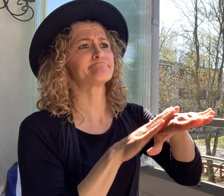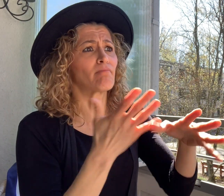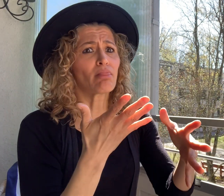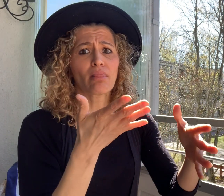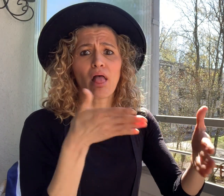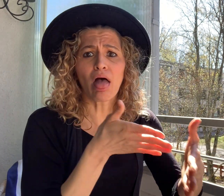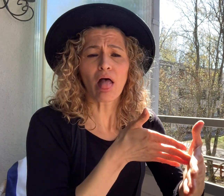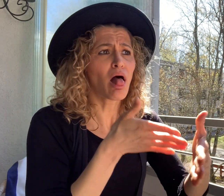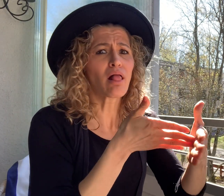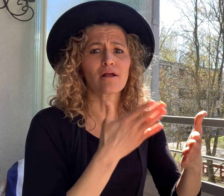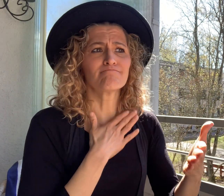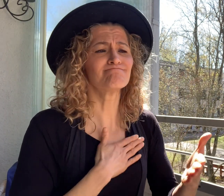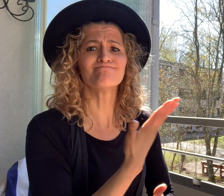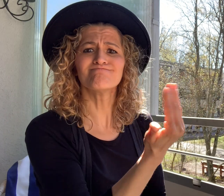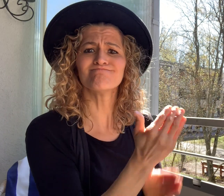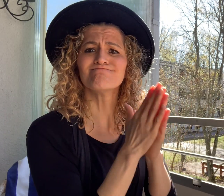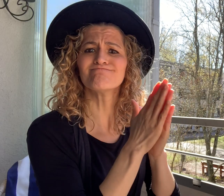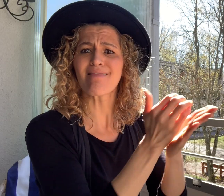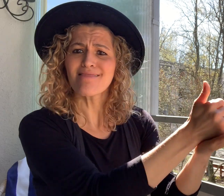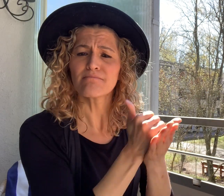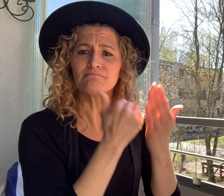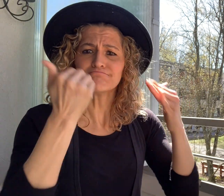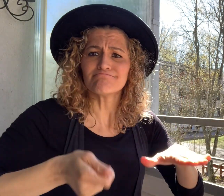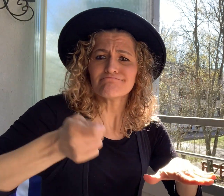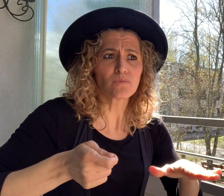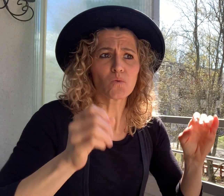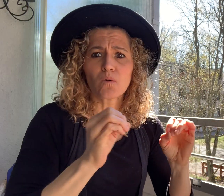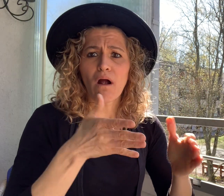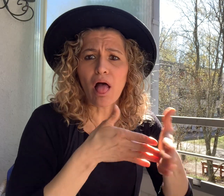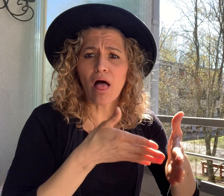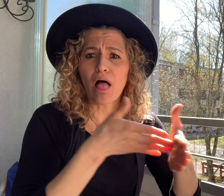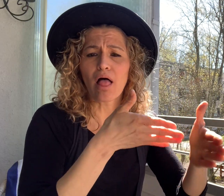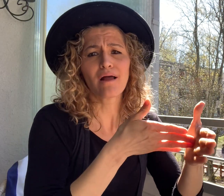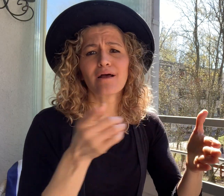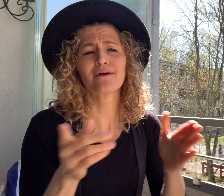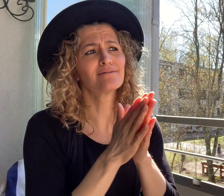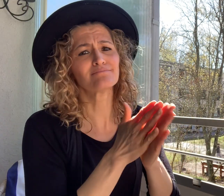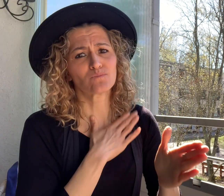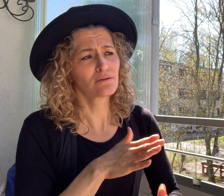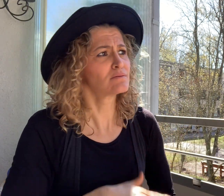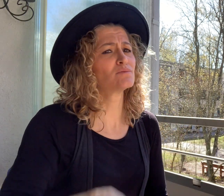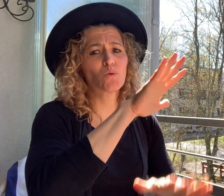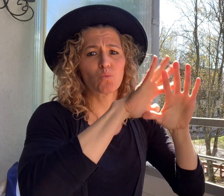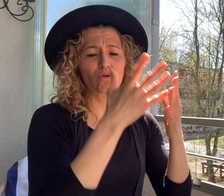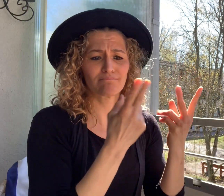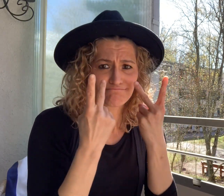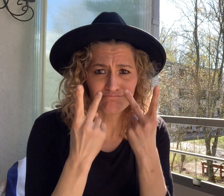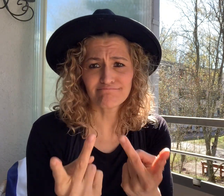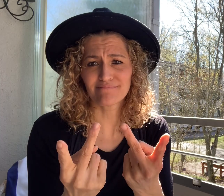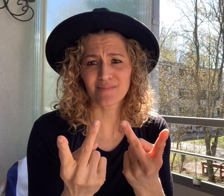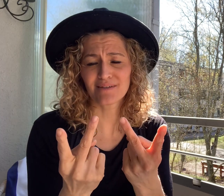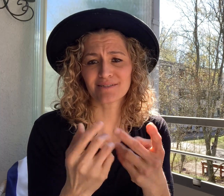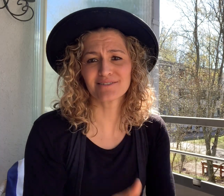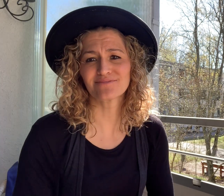time and when it happens, getting justice is a challenge.